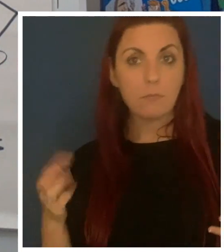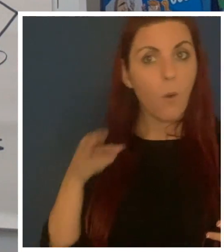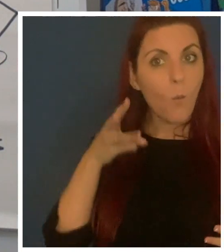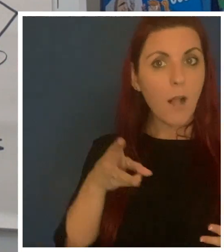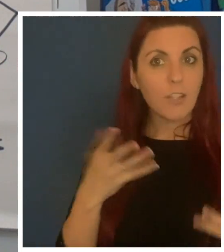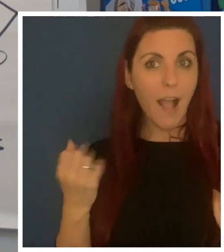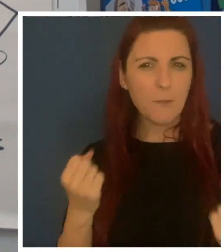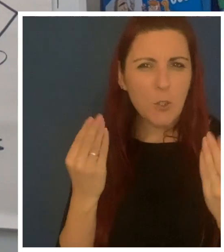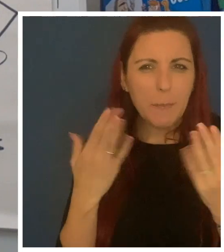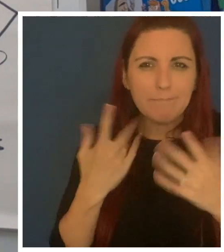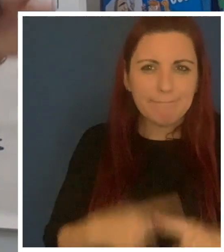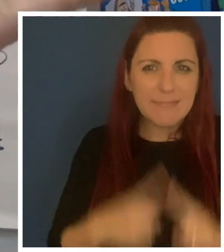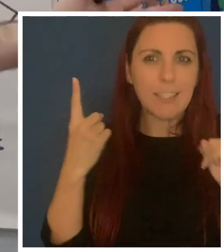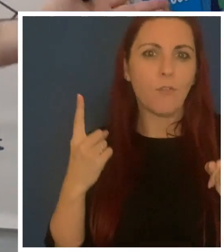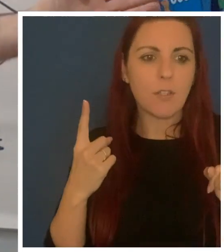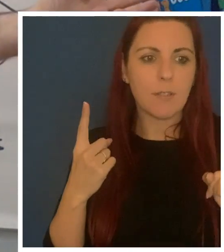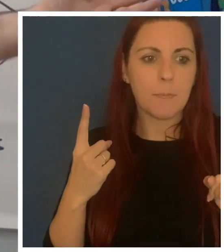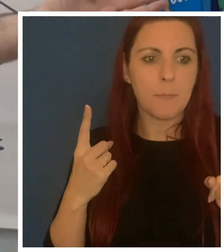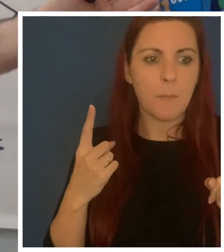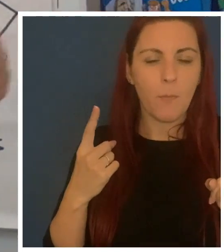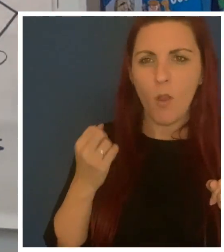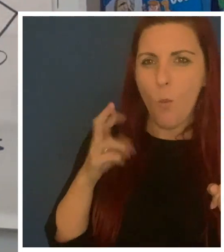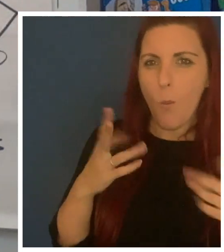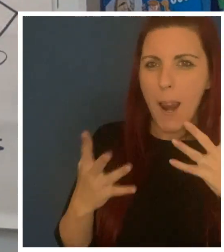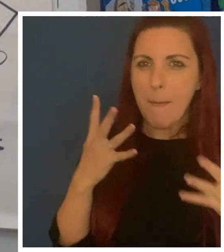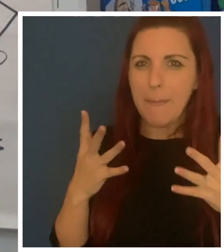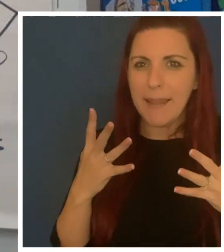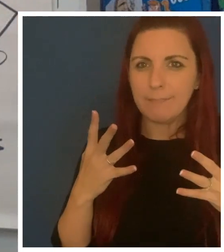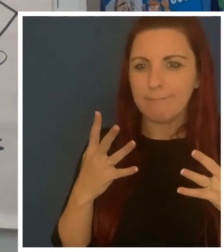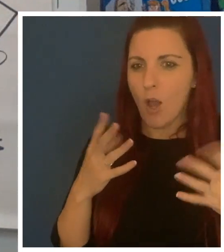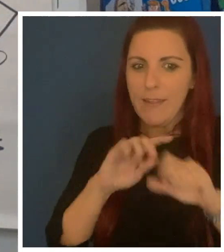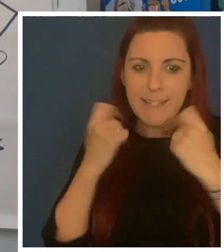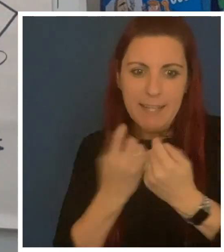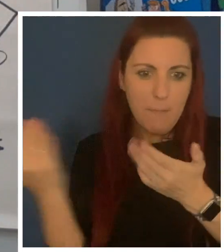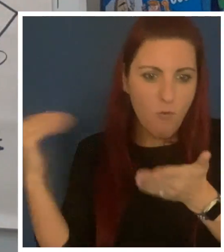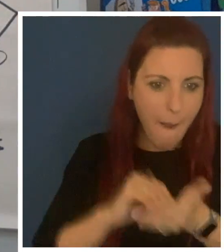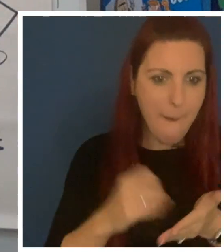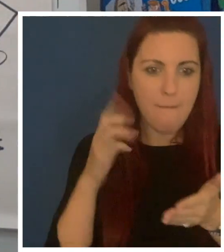something completely different, are aliens going to visit and abduct poor